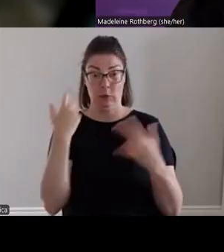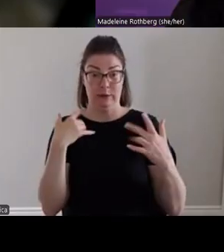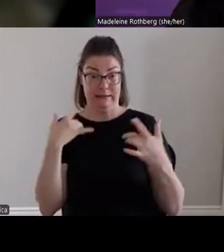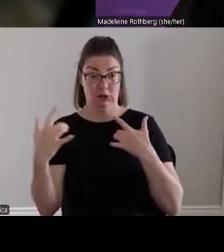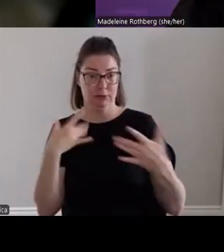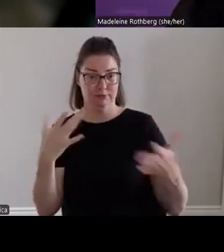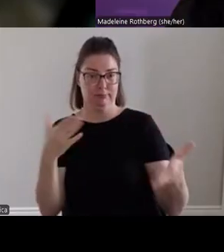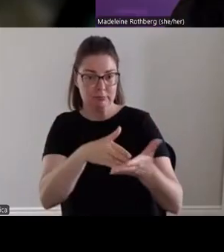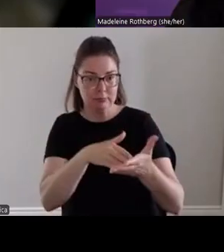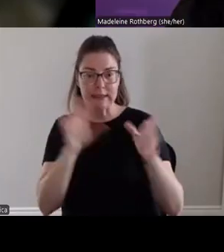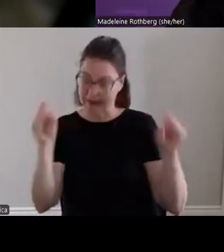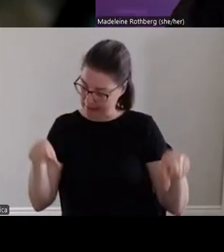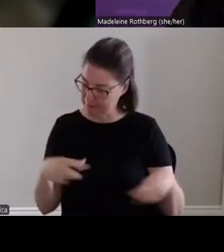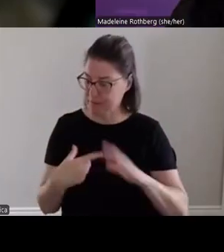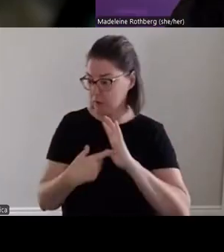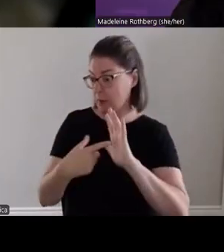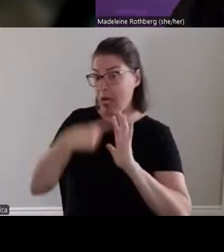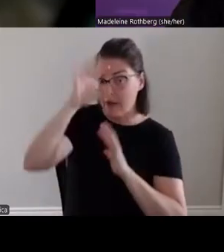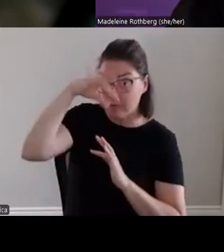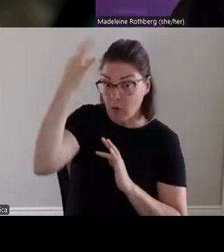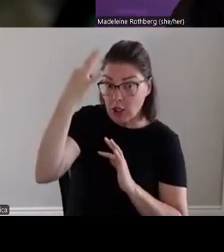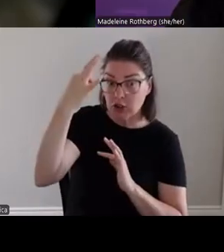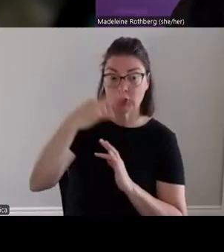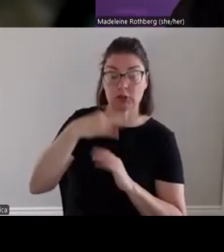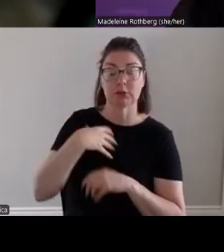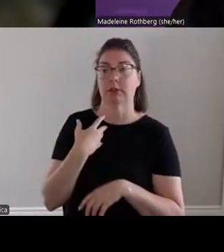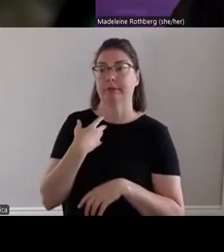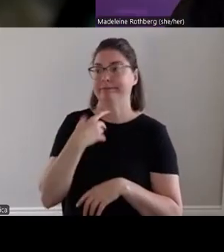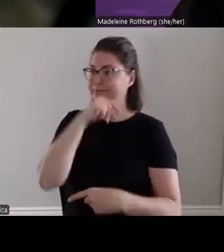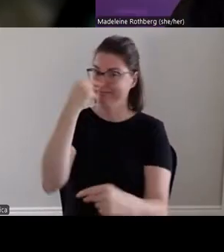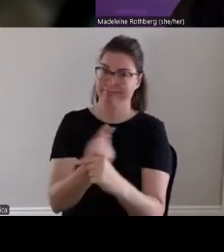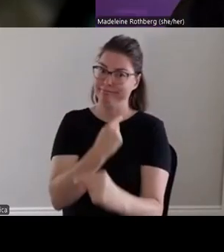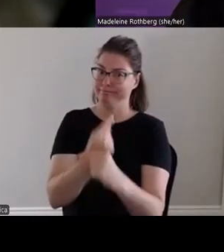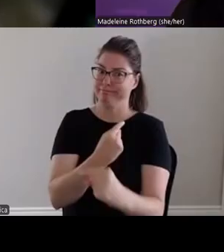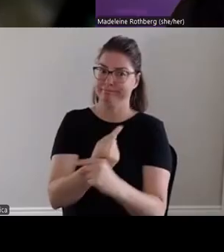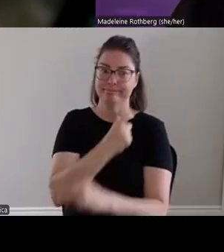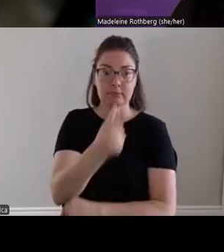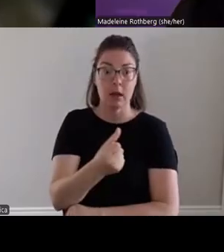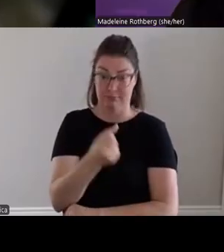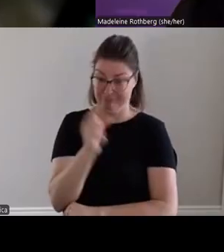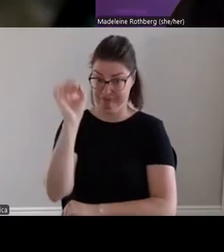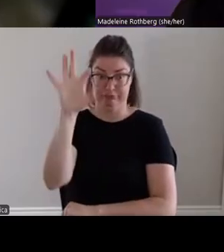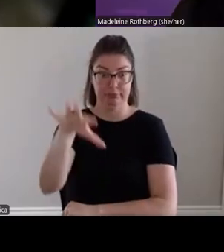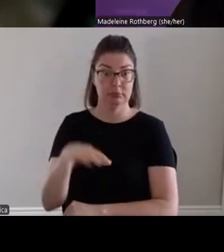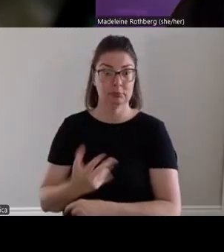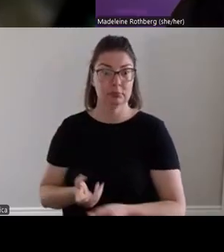the French version wasn't as accurate, there's even options to create a, uh,